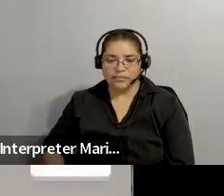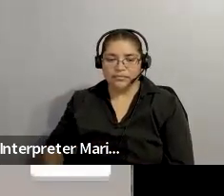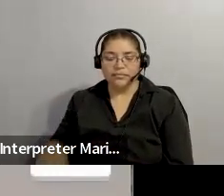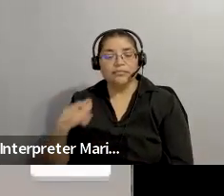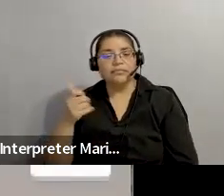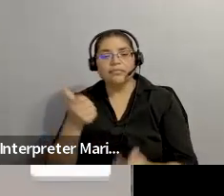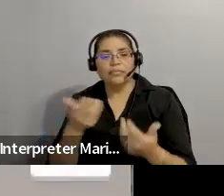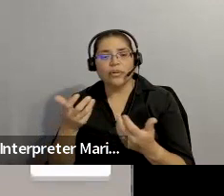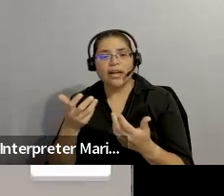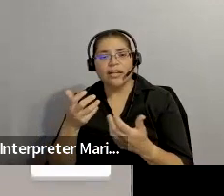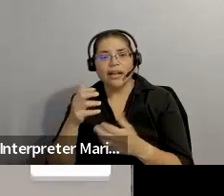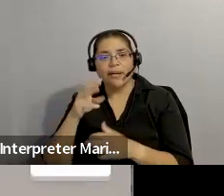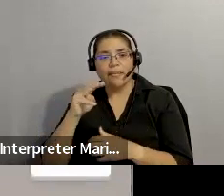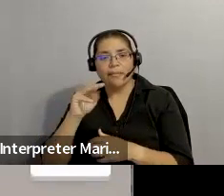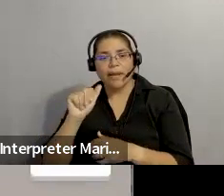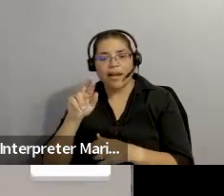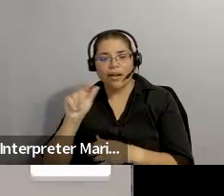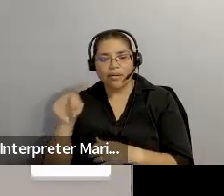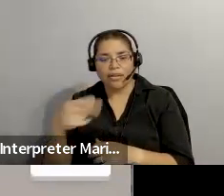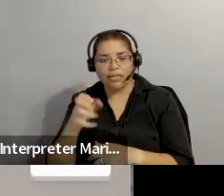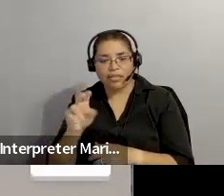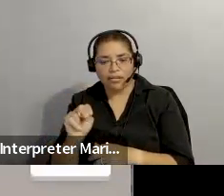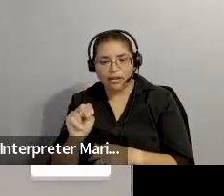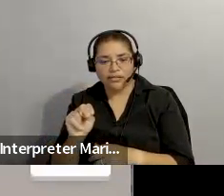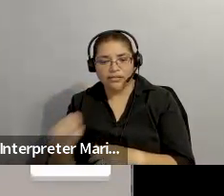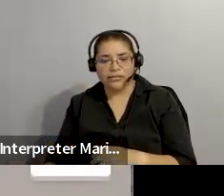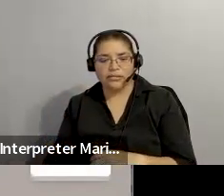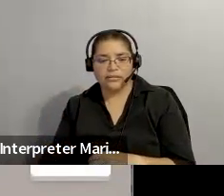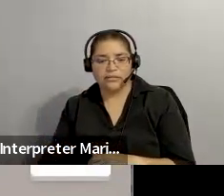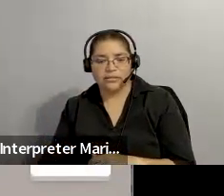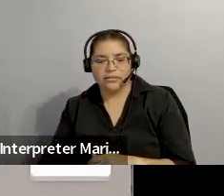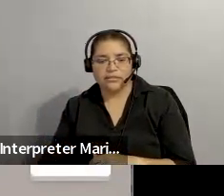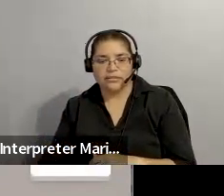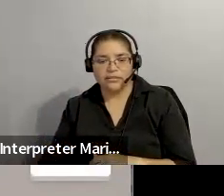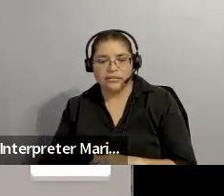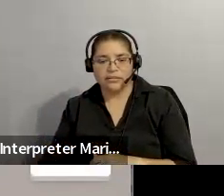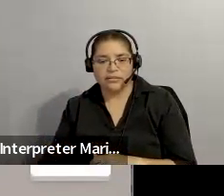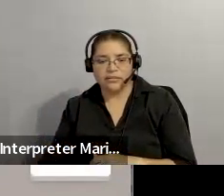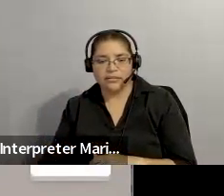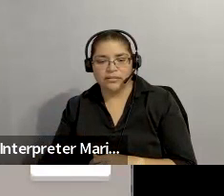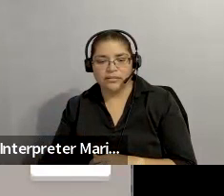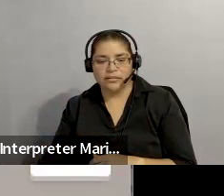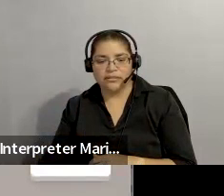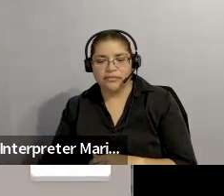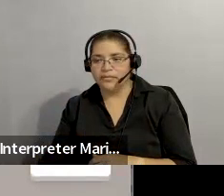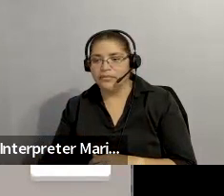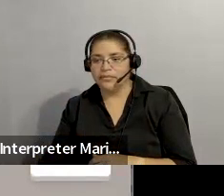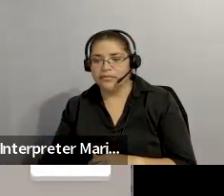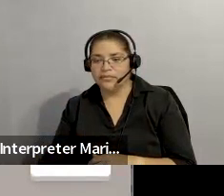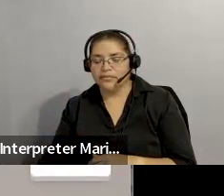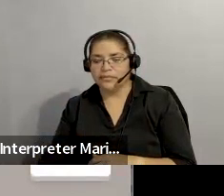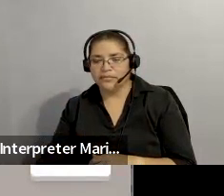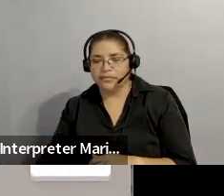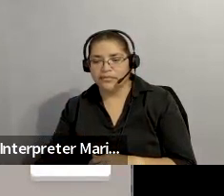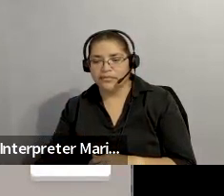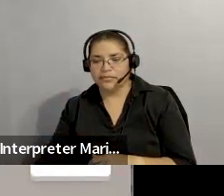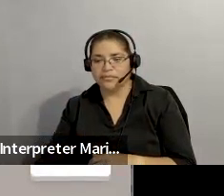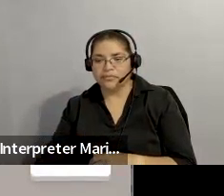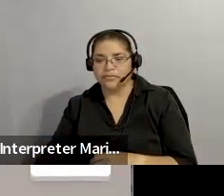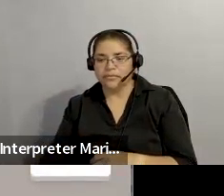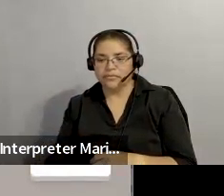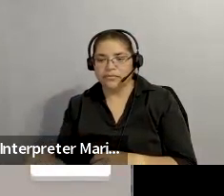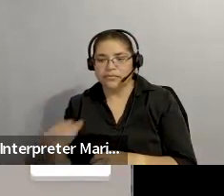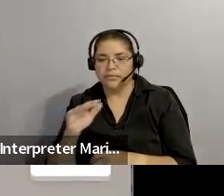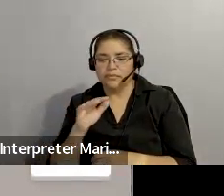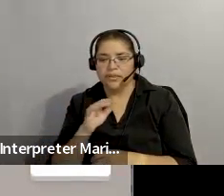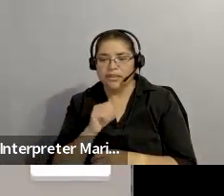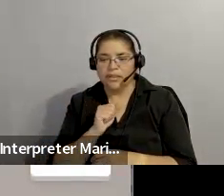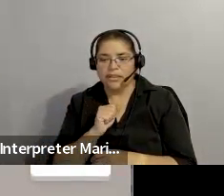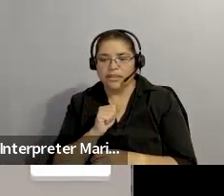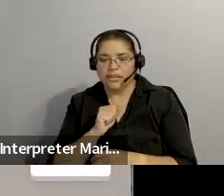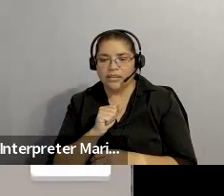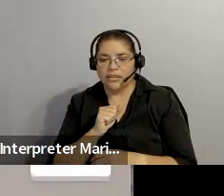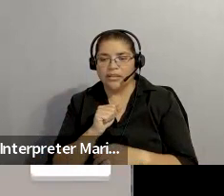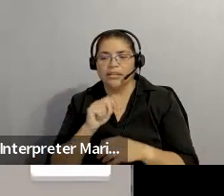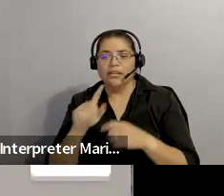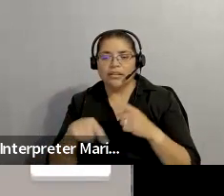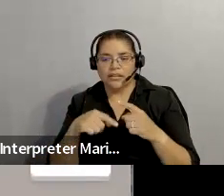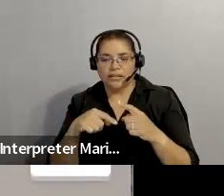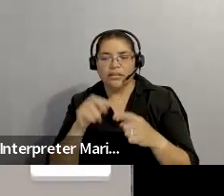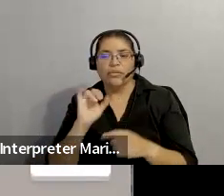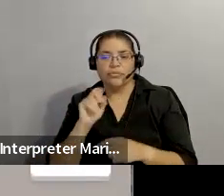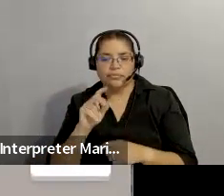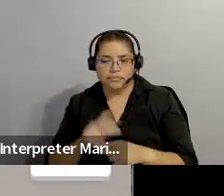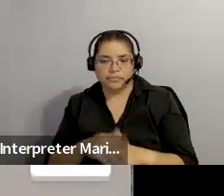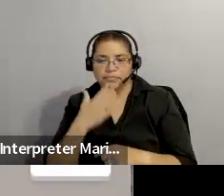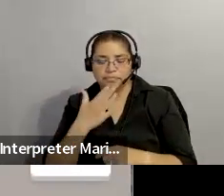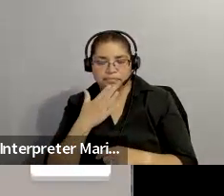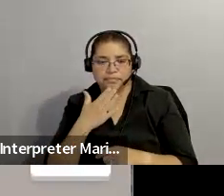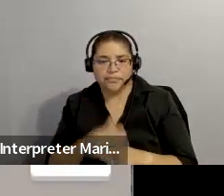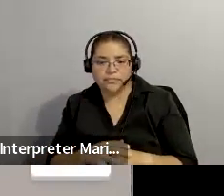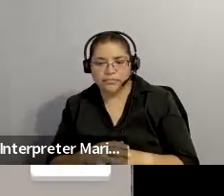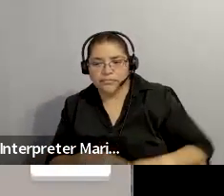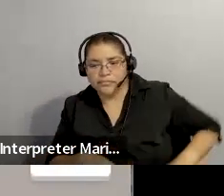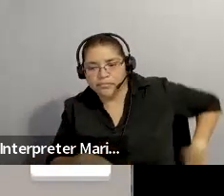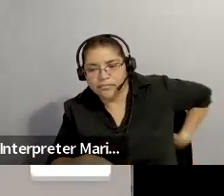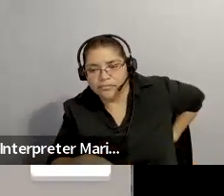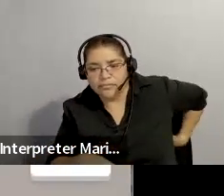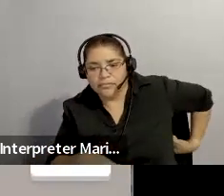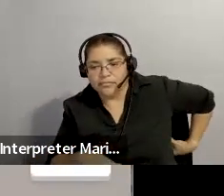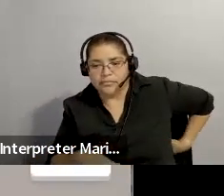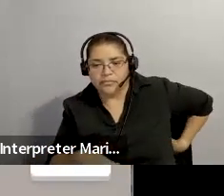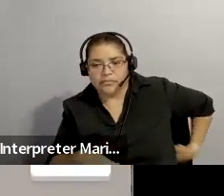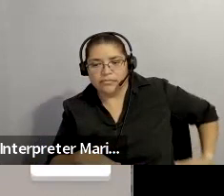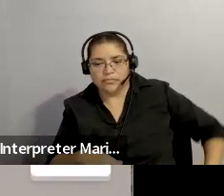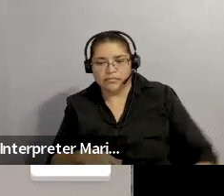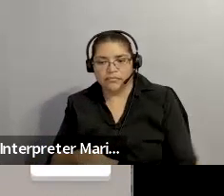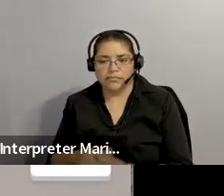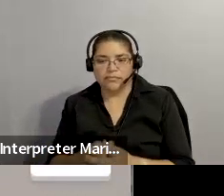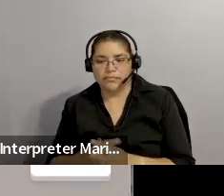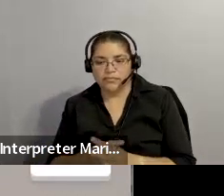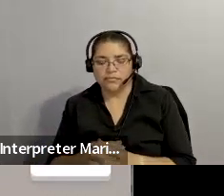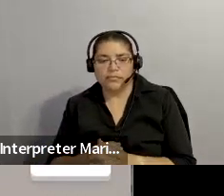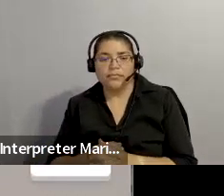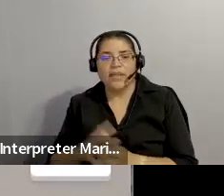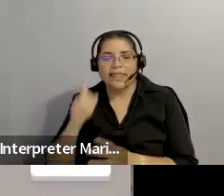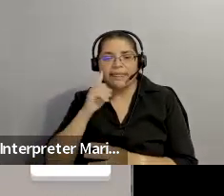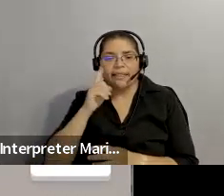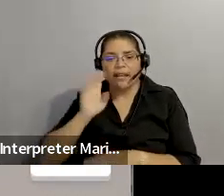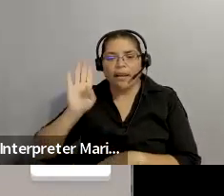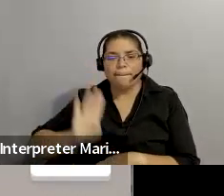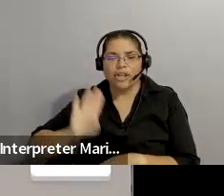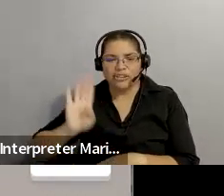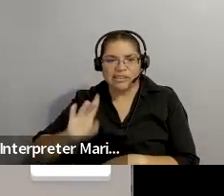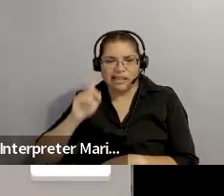: On the screen is a photo from the Capitol Crawl event of people crawling up the steps of the U.S. capital. Tatiana.